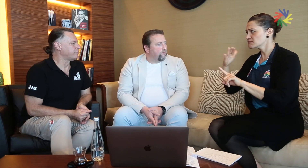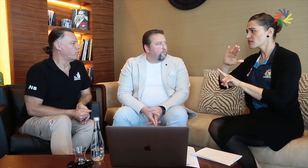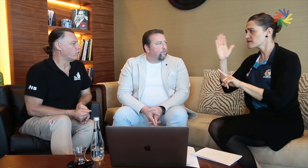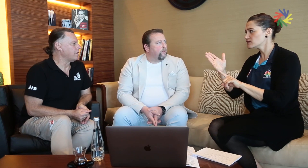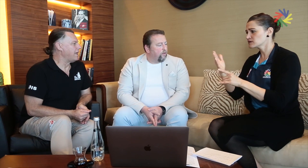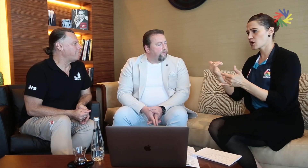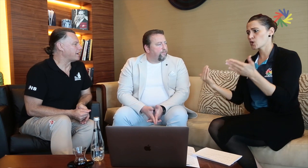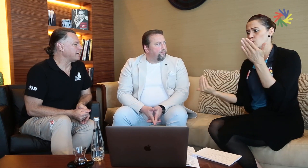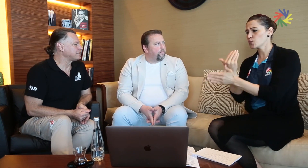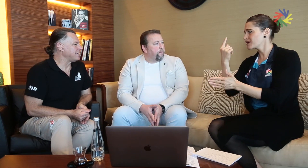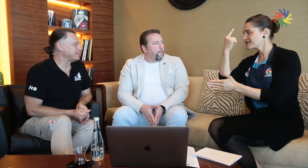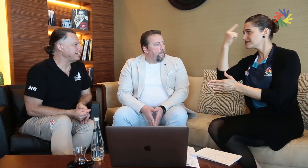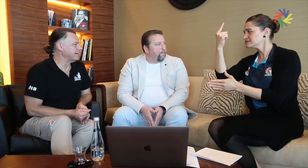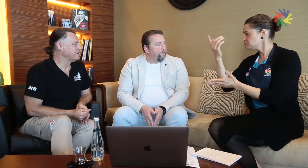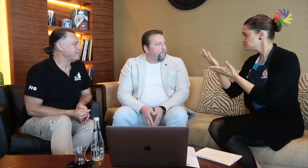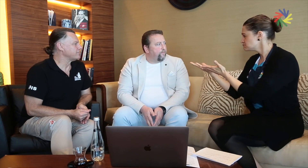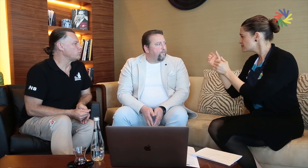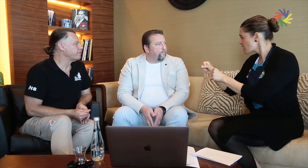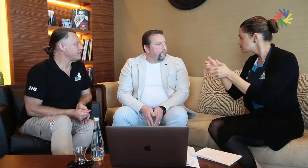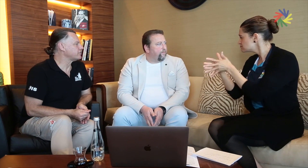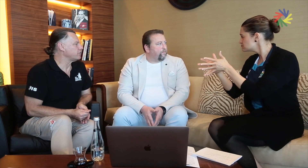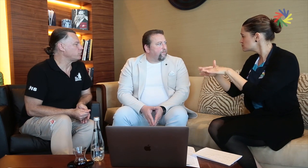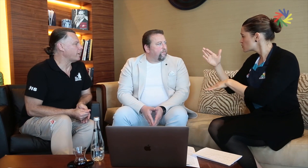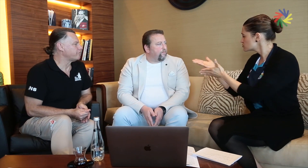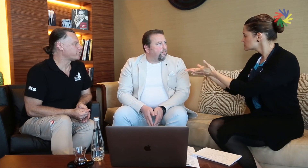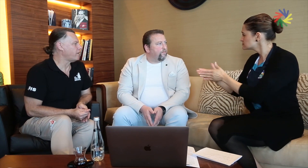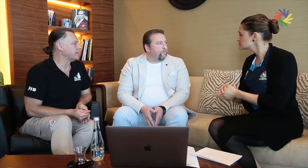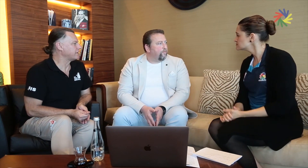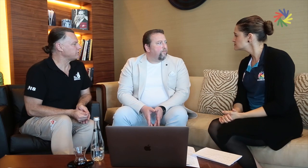Elaborate on this please?